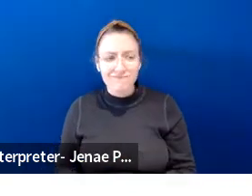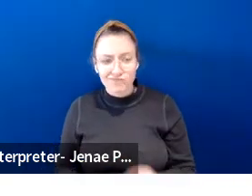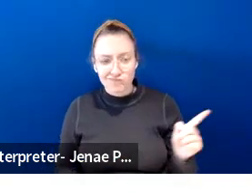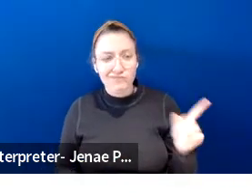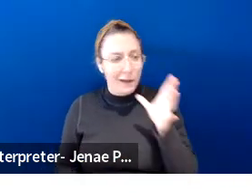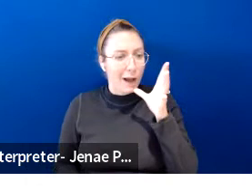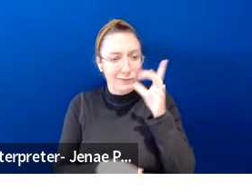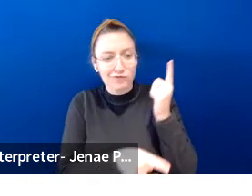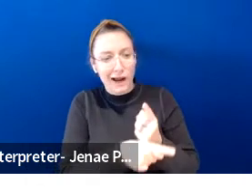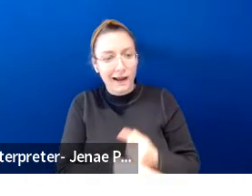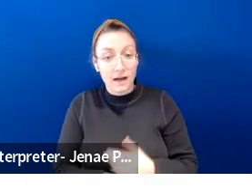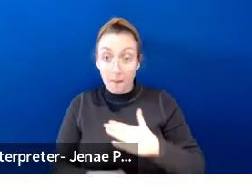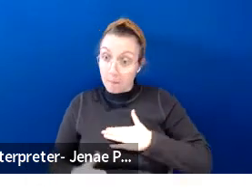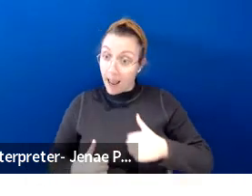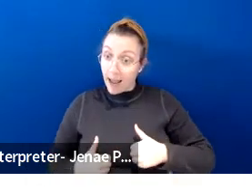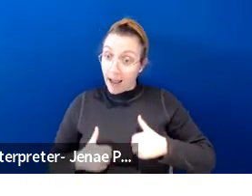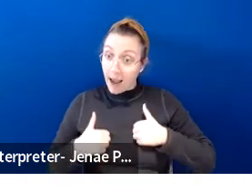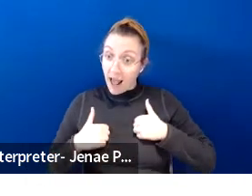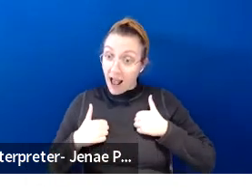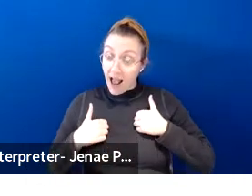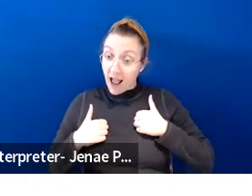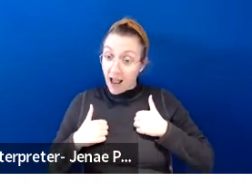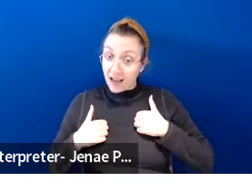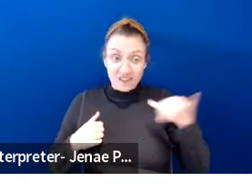Is my life what I thought hope dreamed when I was young? No.